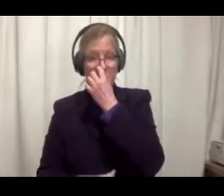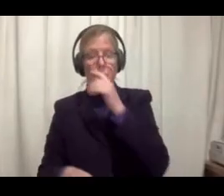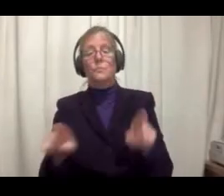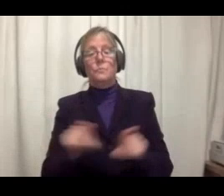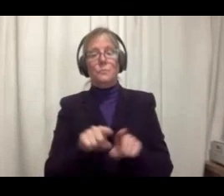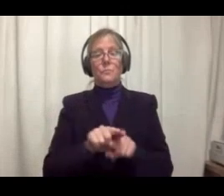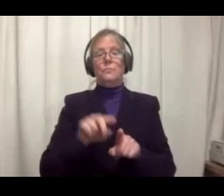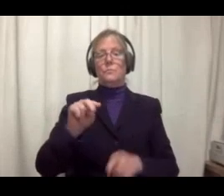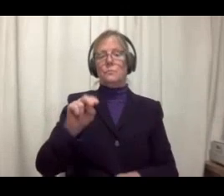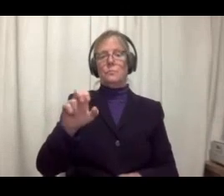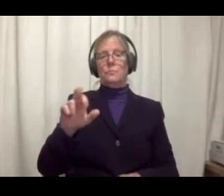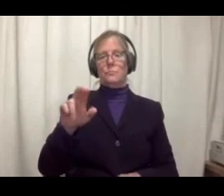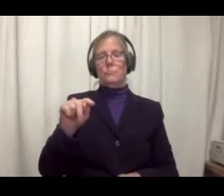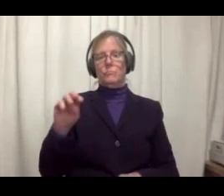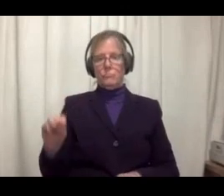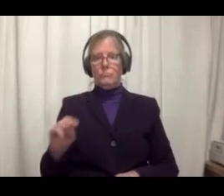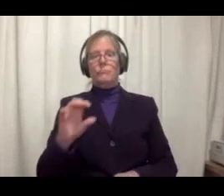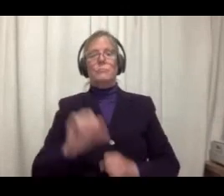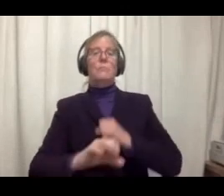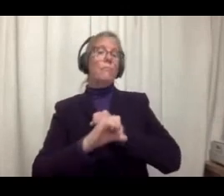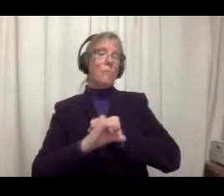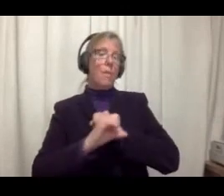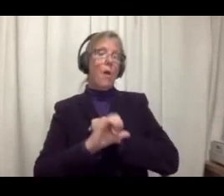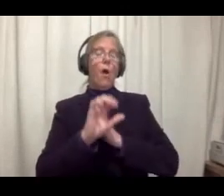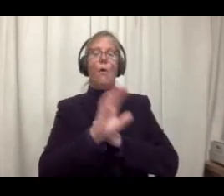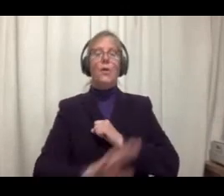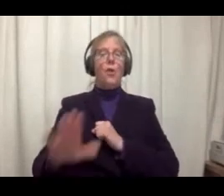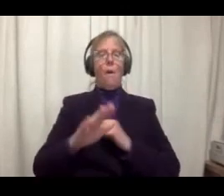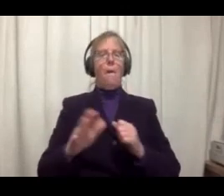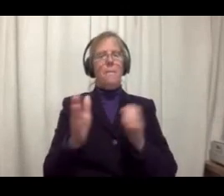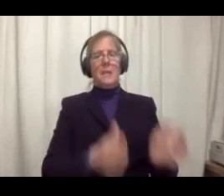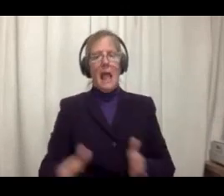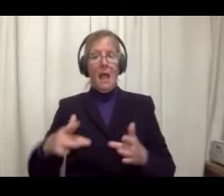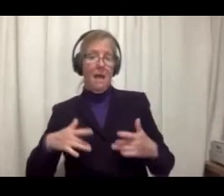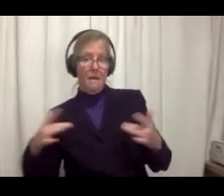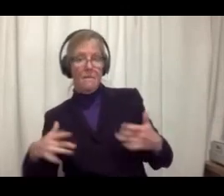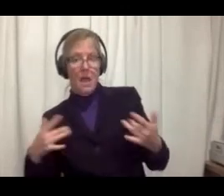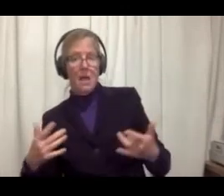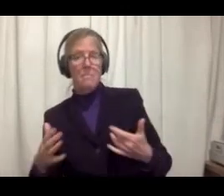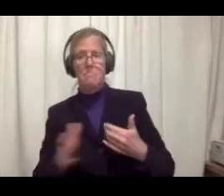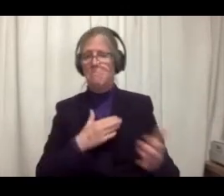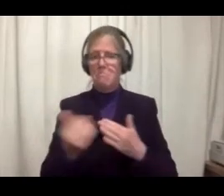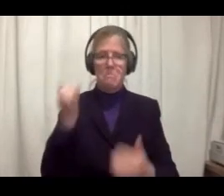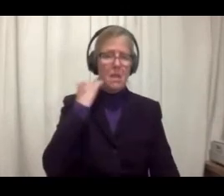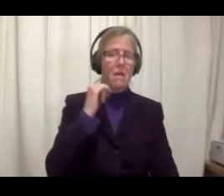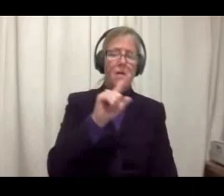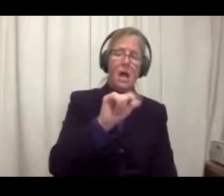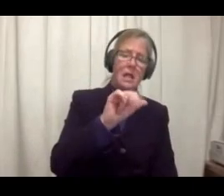of the NCRTM website are shared with a national audience, including through the newsletter and